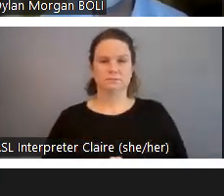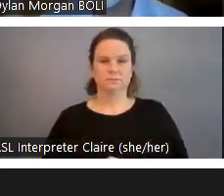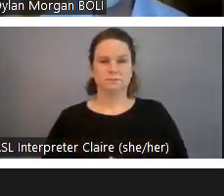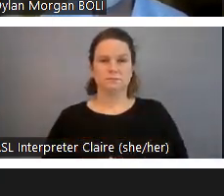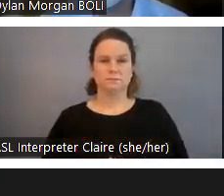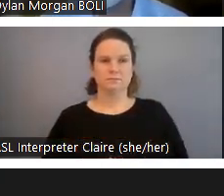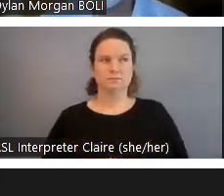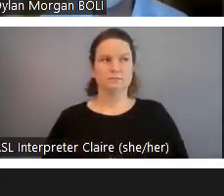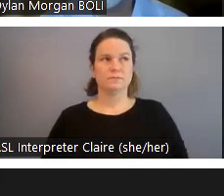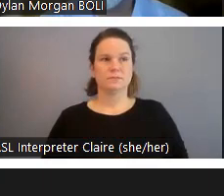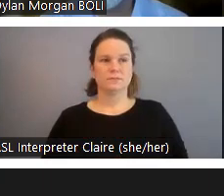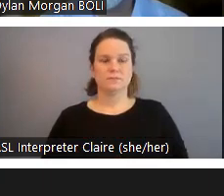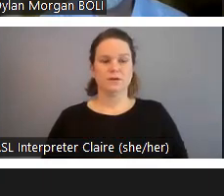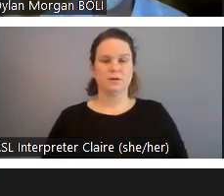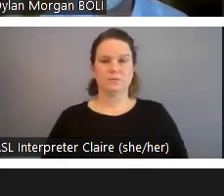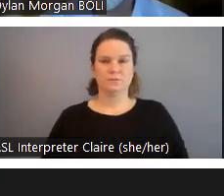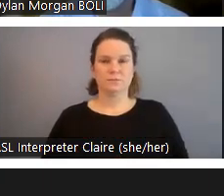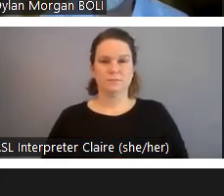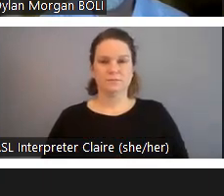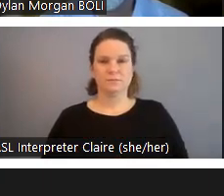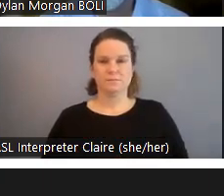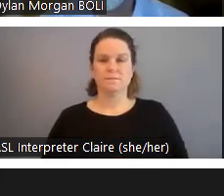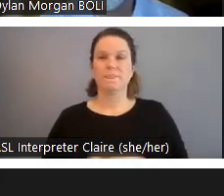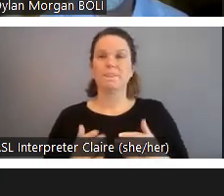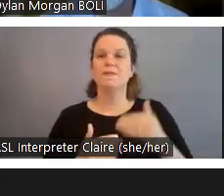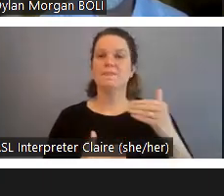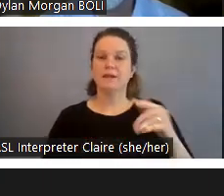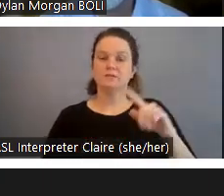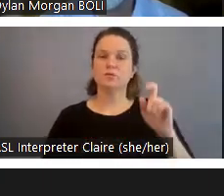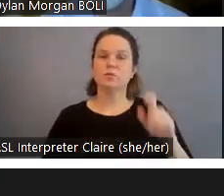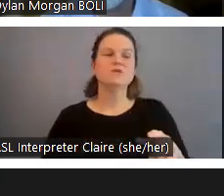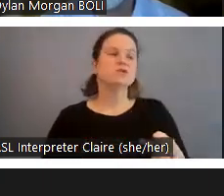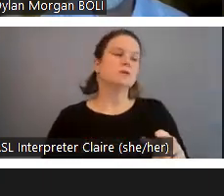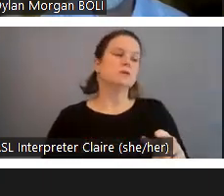Thank you. This is Christine. The next